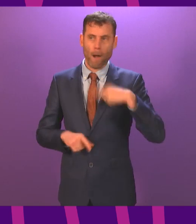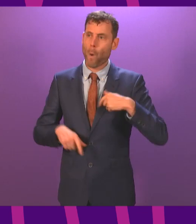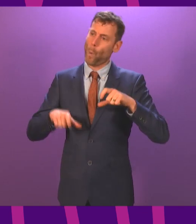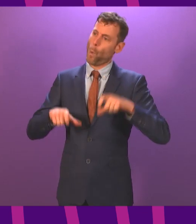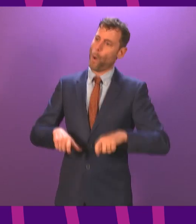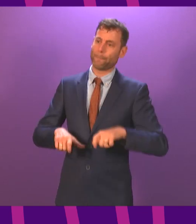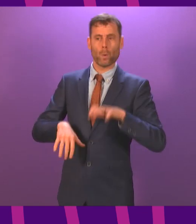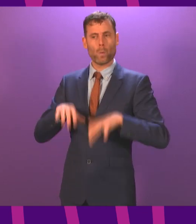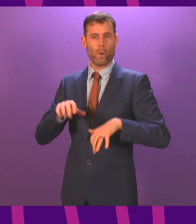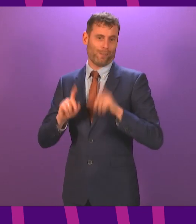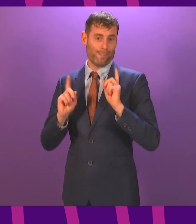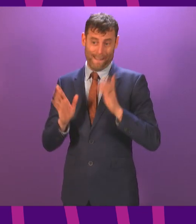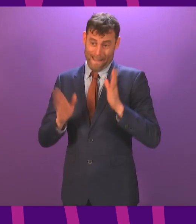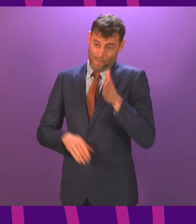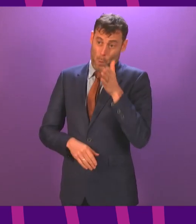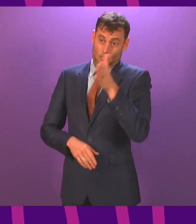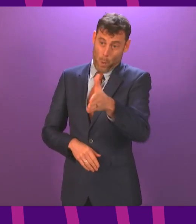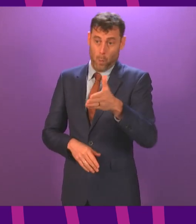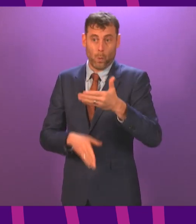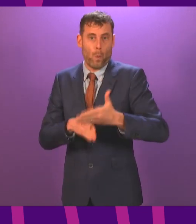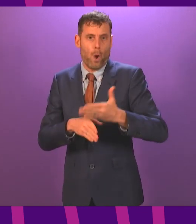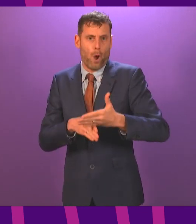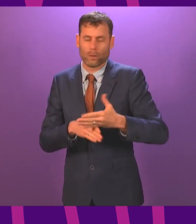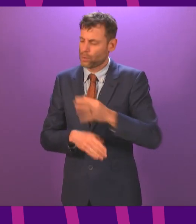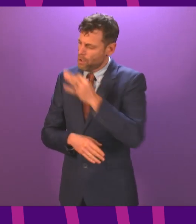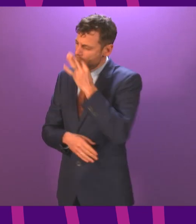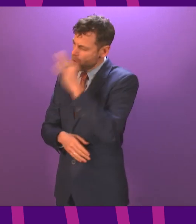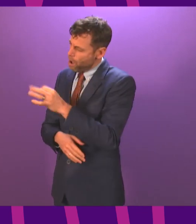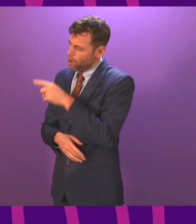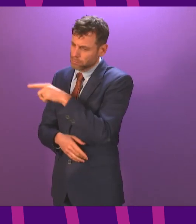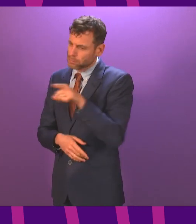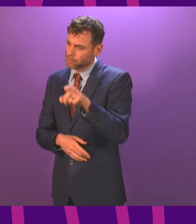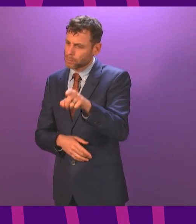home. Will the First Minister set out what resources are available to employers and what